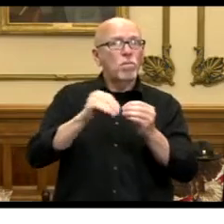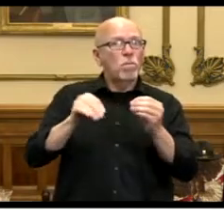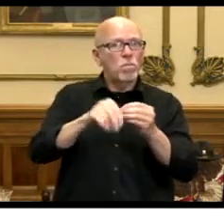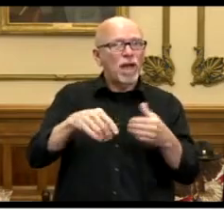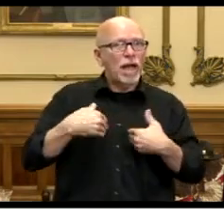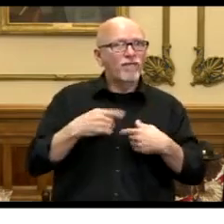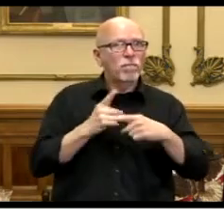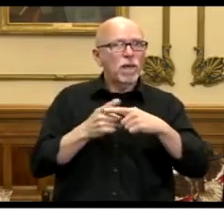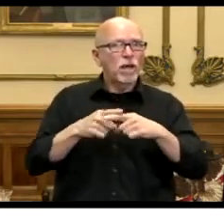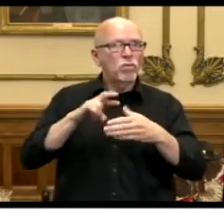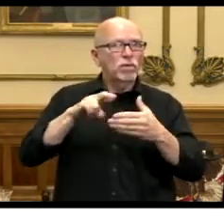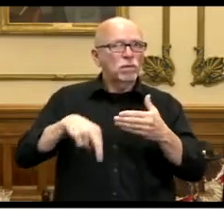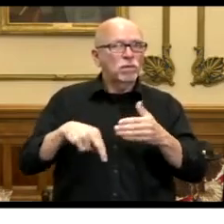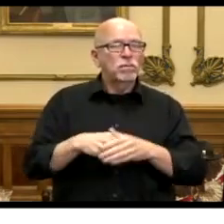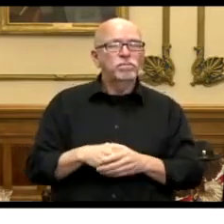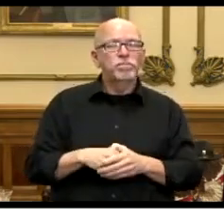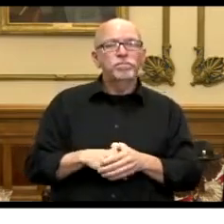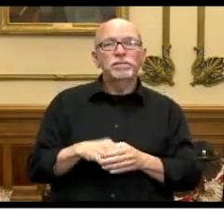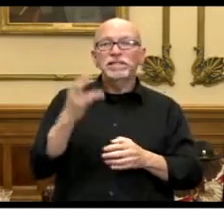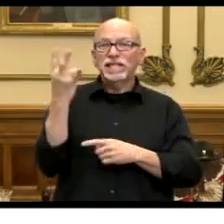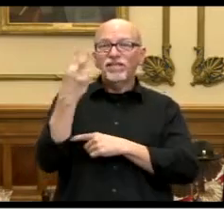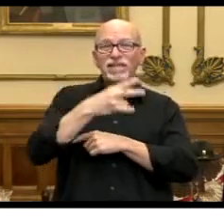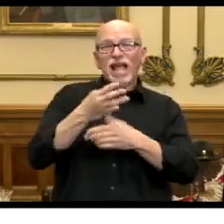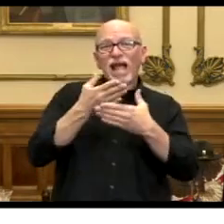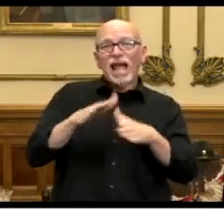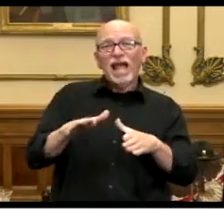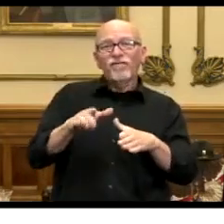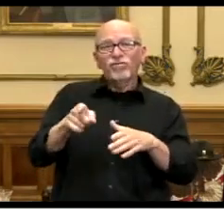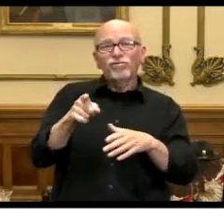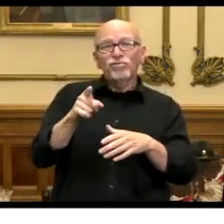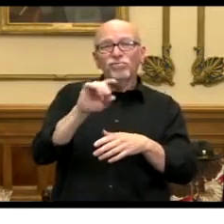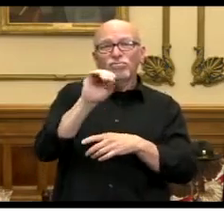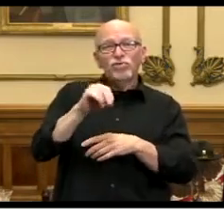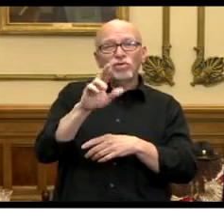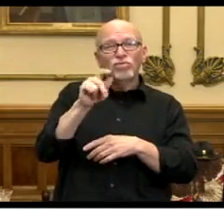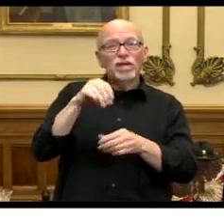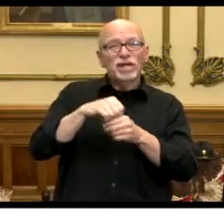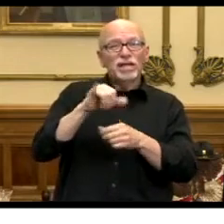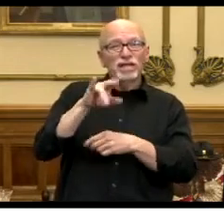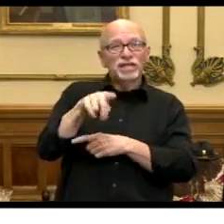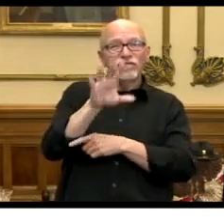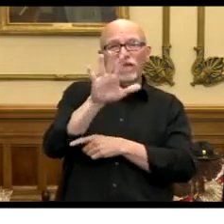results. The seven day average positivity rate in Indiana was 5.9%